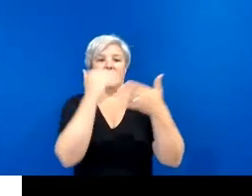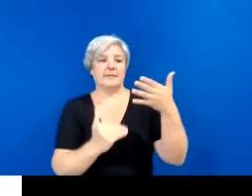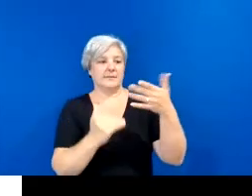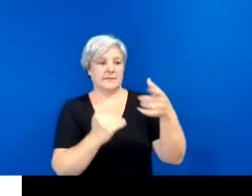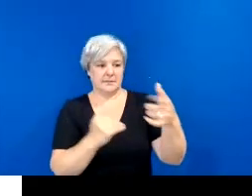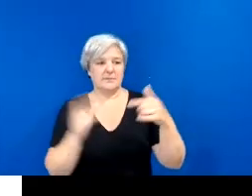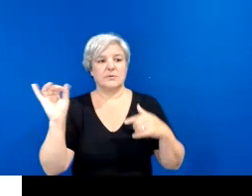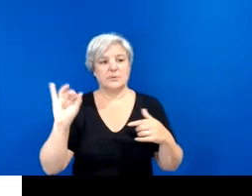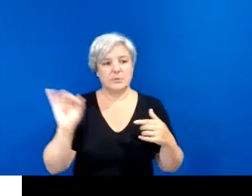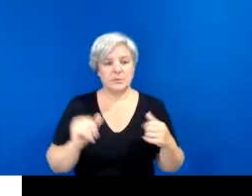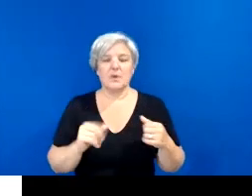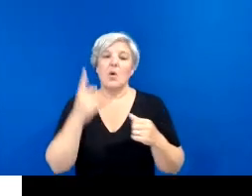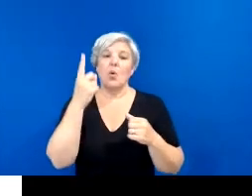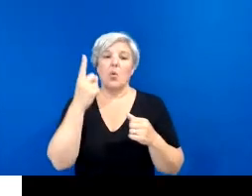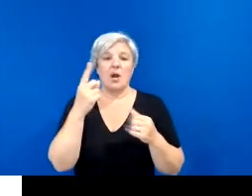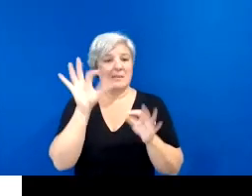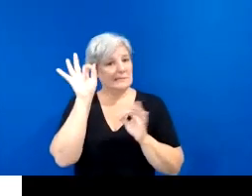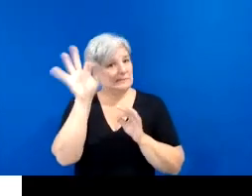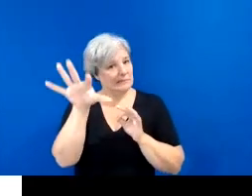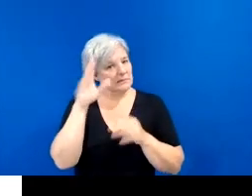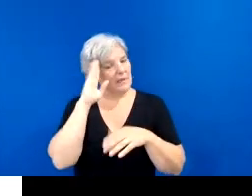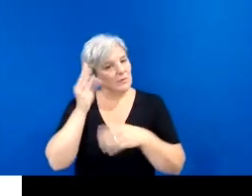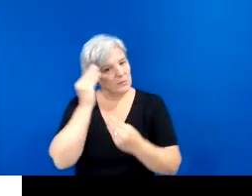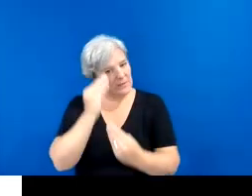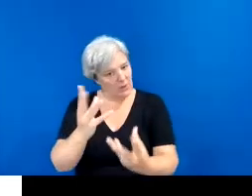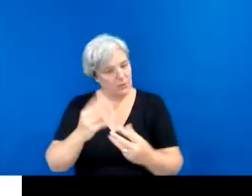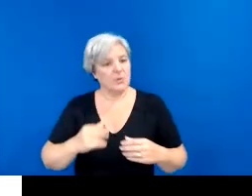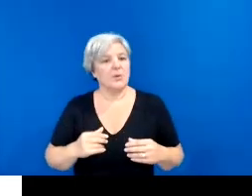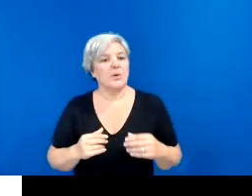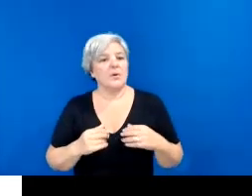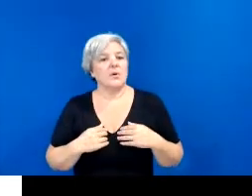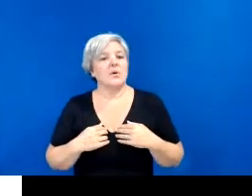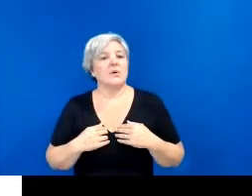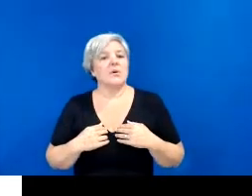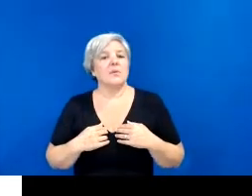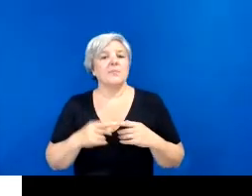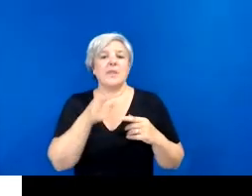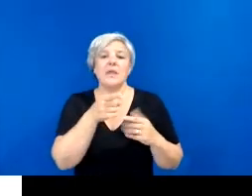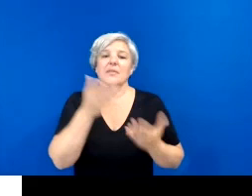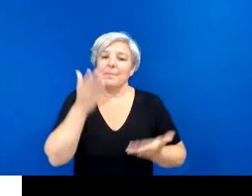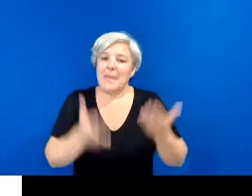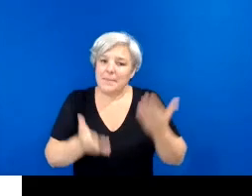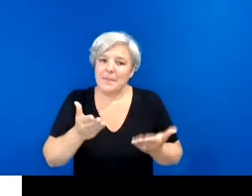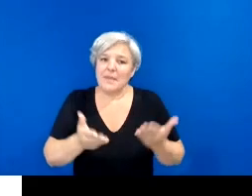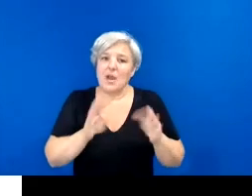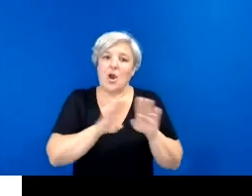So one disclaimer about the materials that are in this list is they may not all be openly licensed,